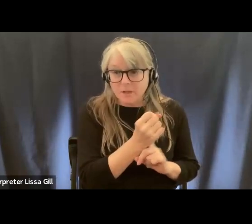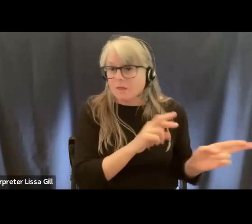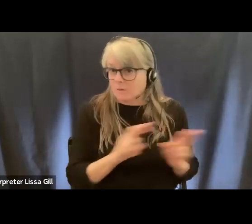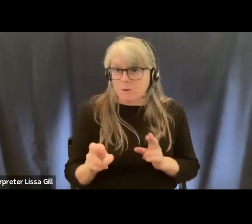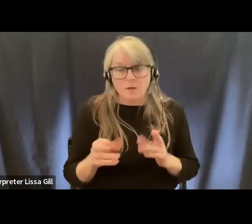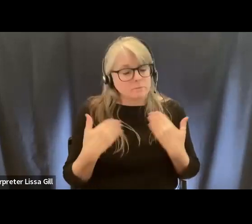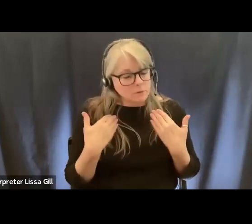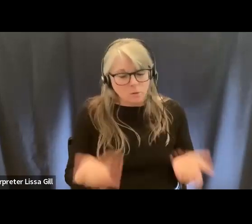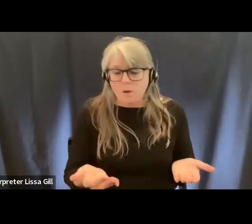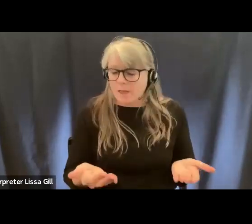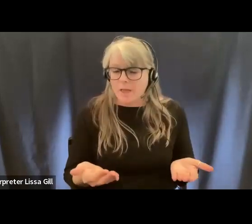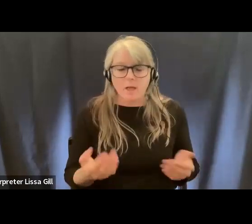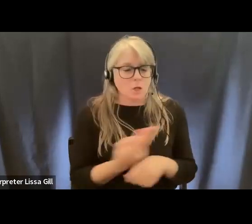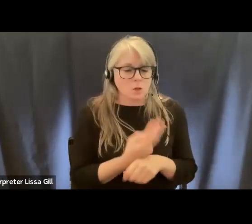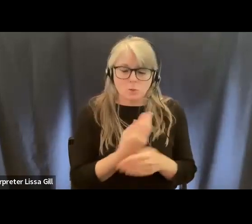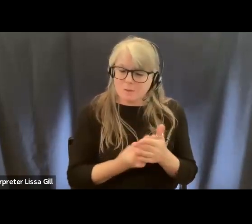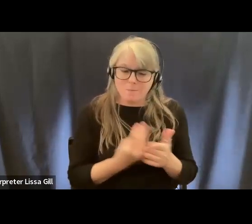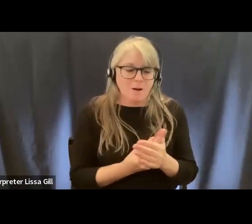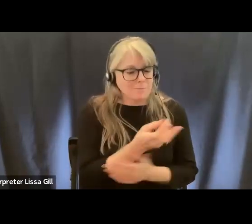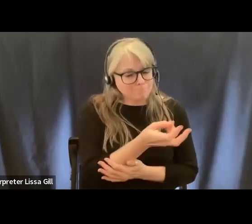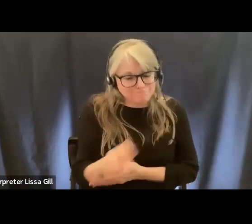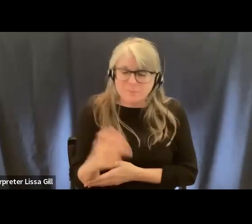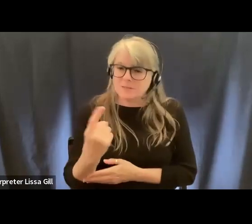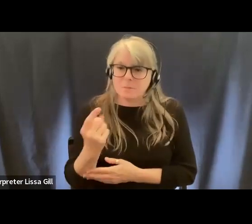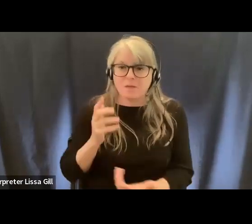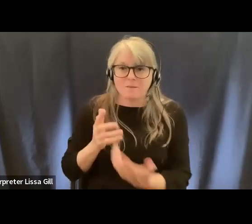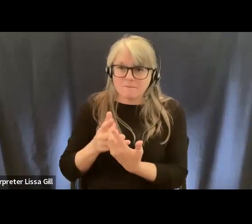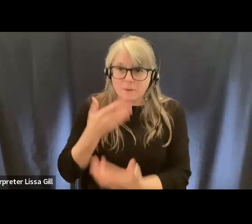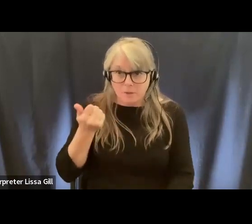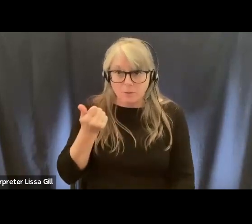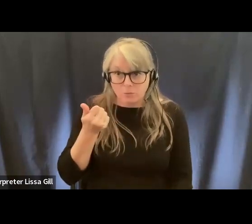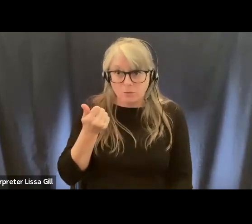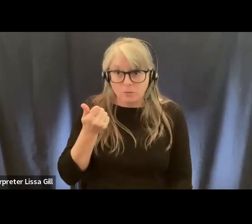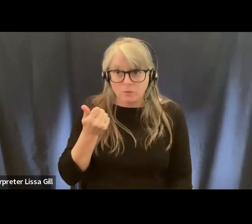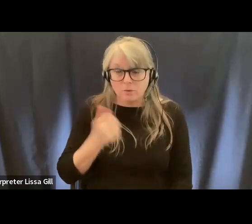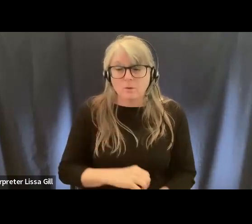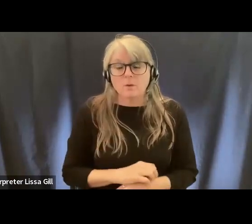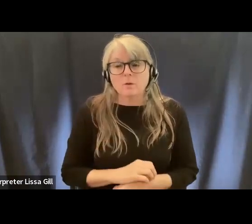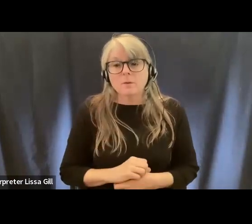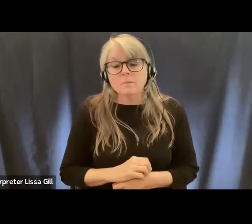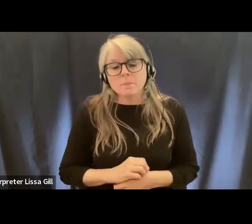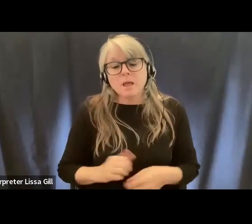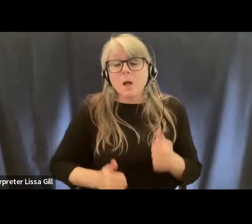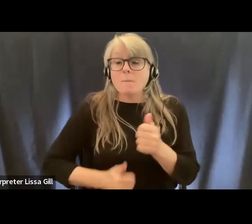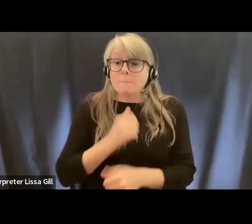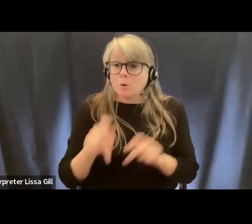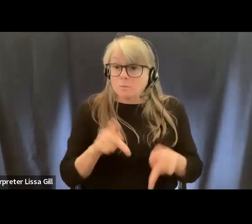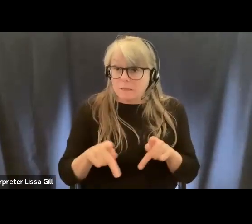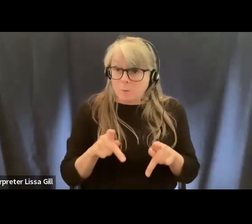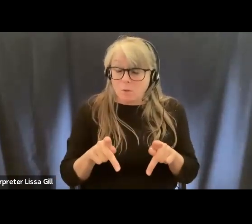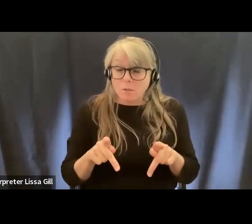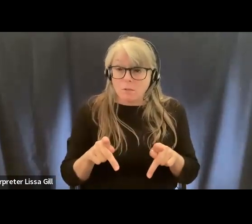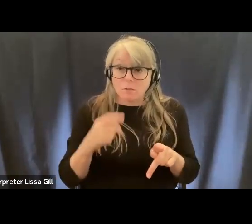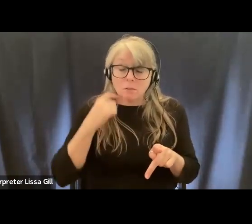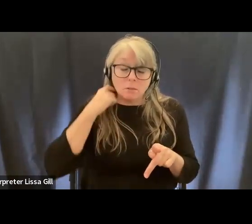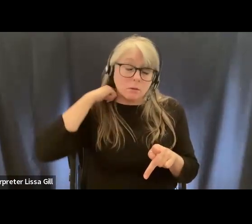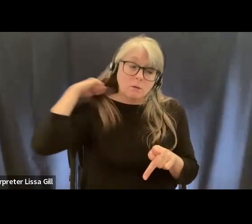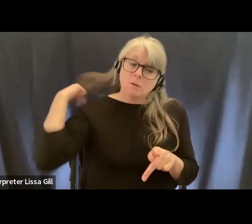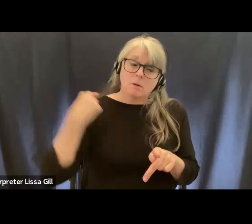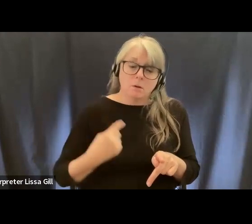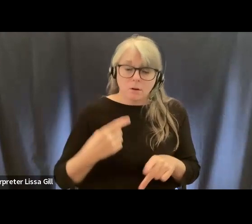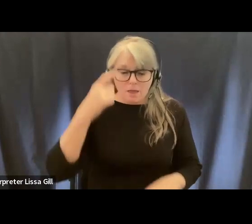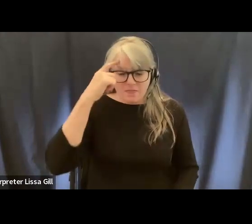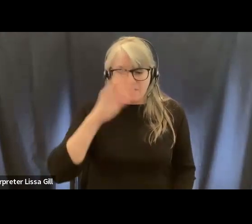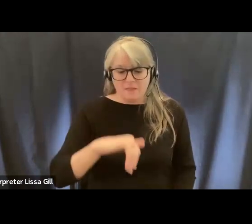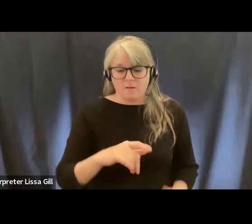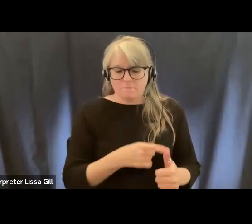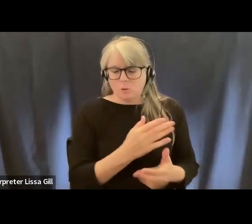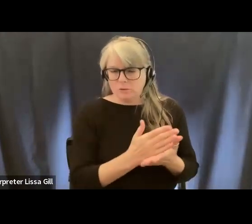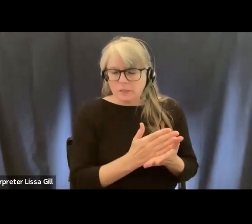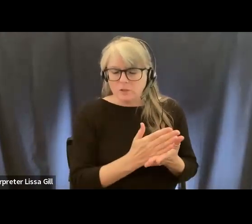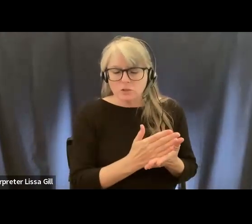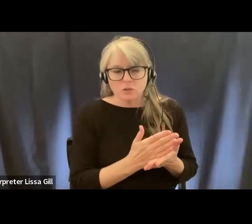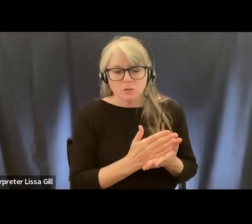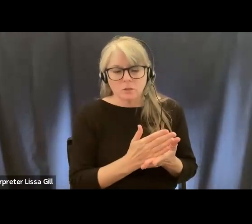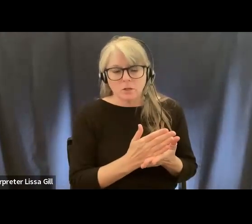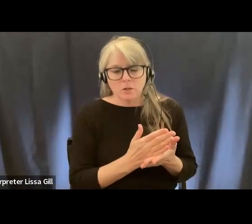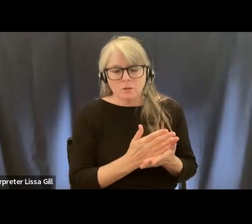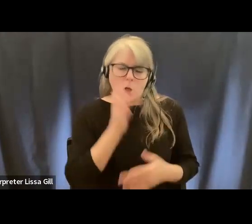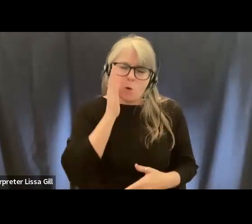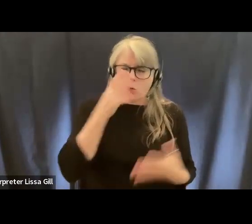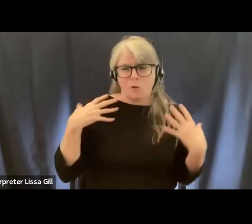What most people seem to think and that stage one is that I'm going to be healthy for the rest of my life.